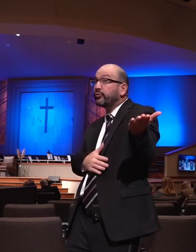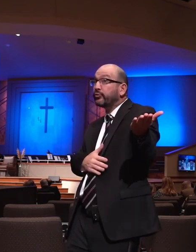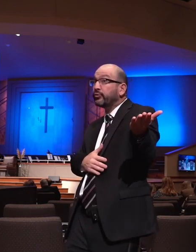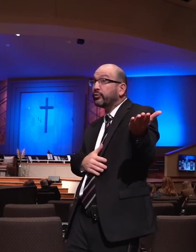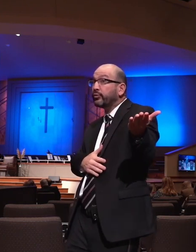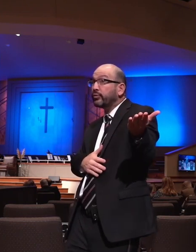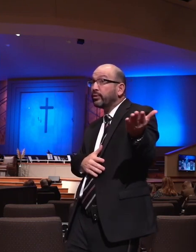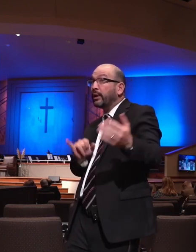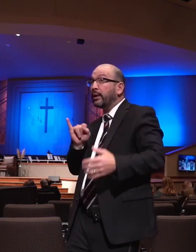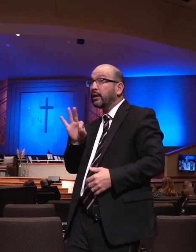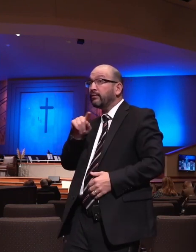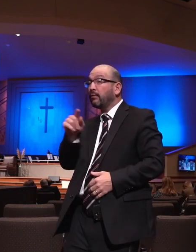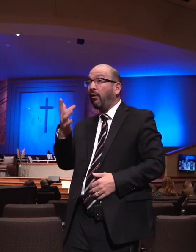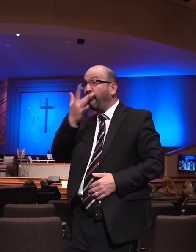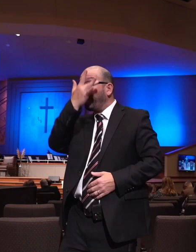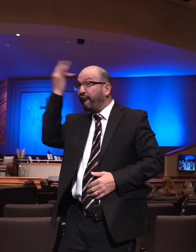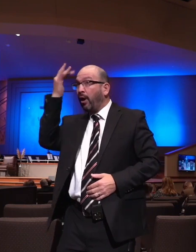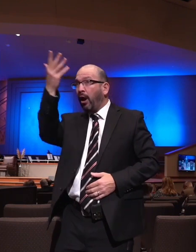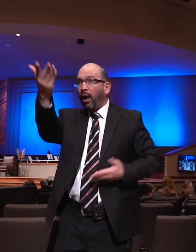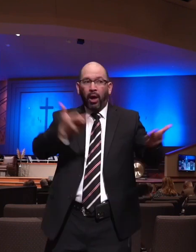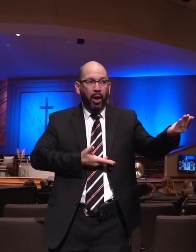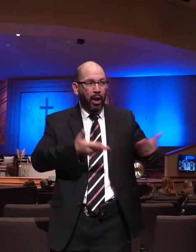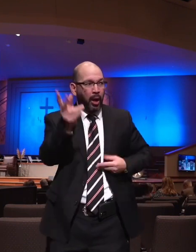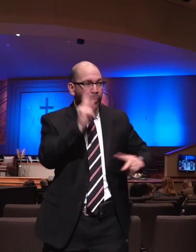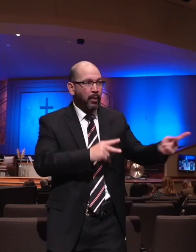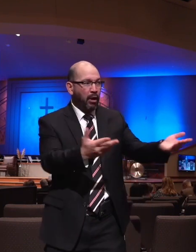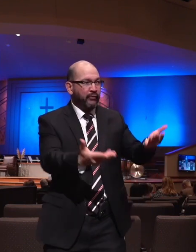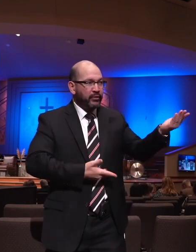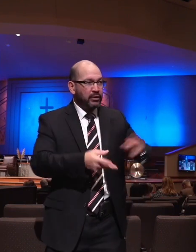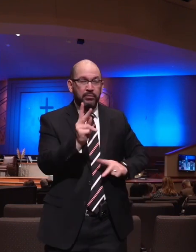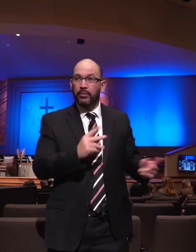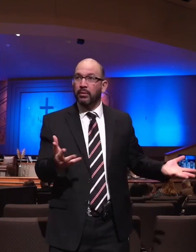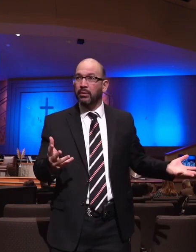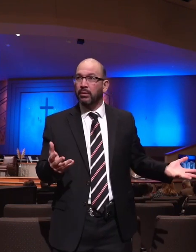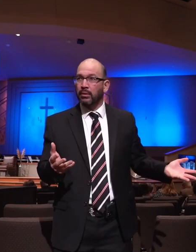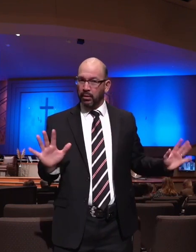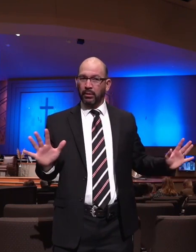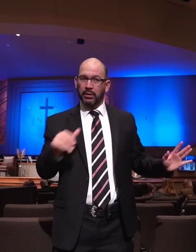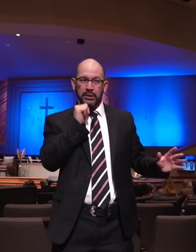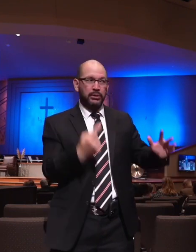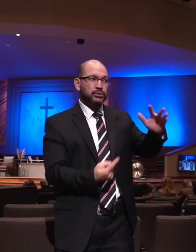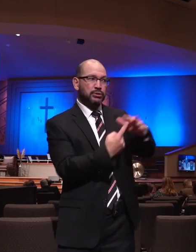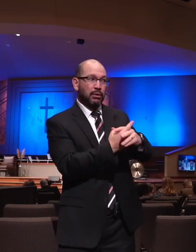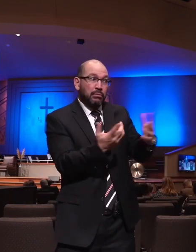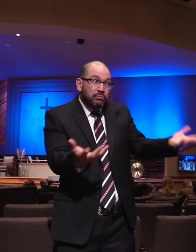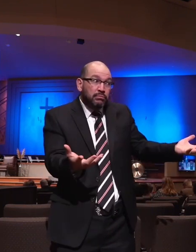October 23rd I know that my pastor will give the gospel that day and I know that